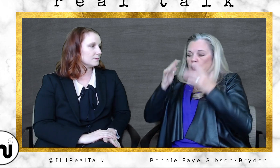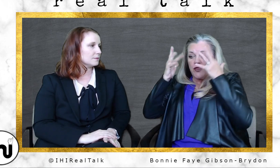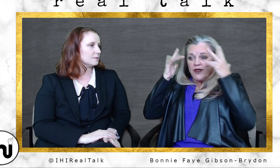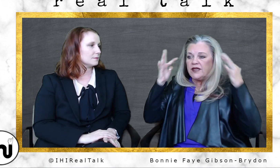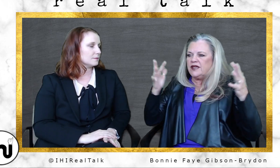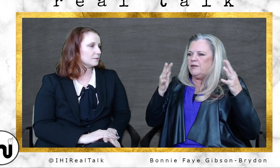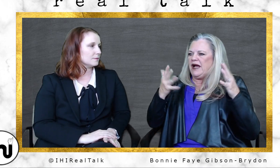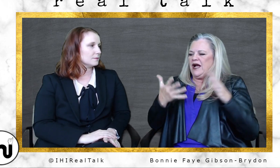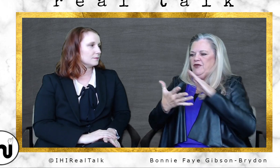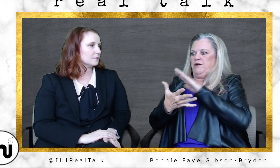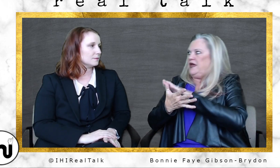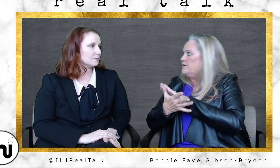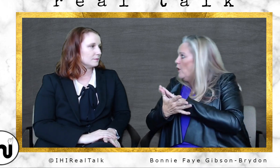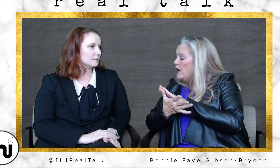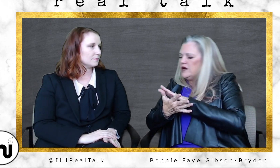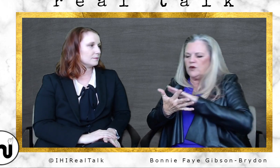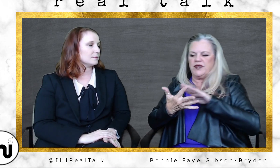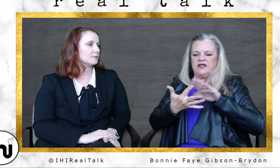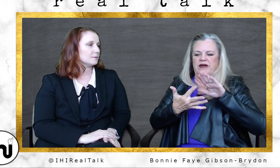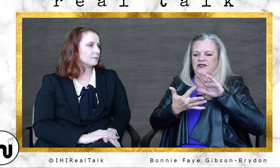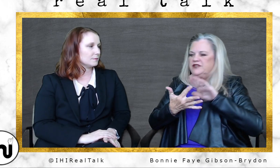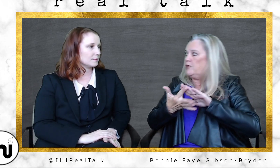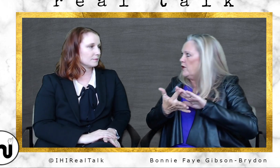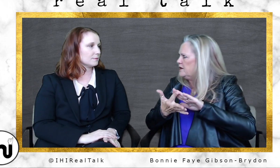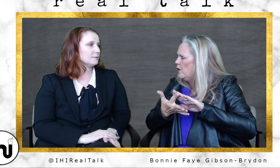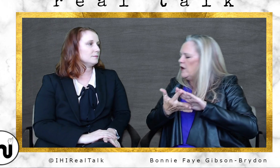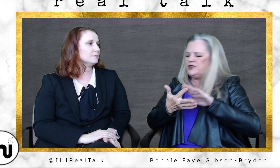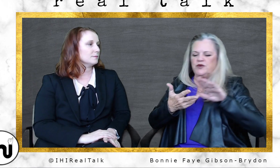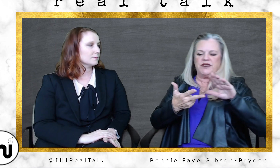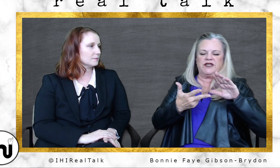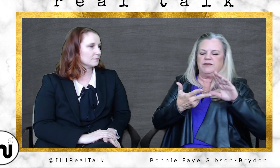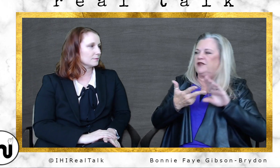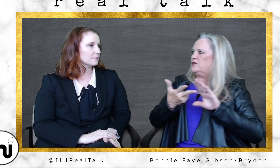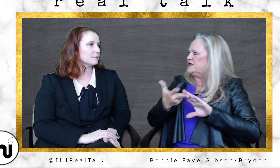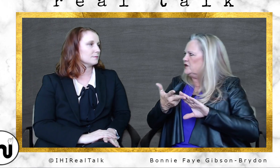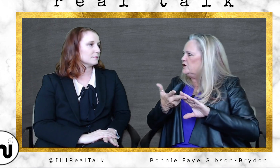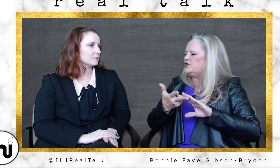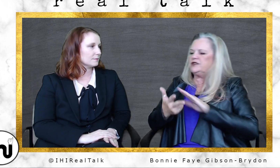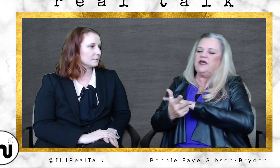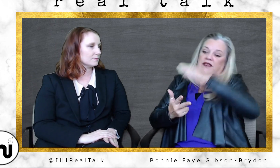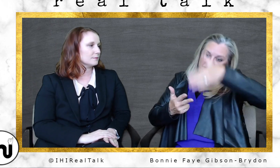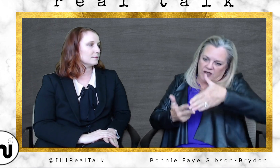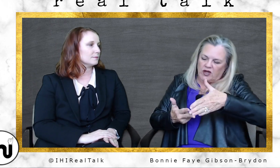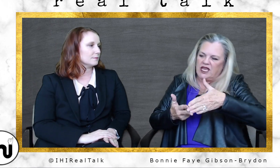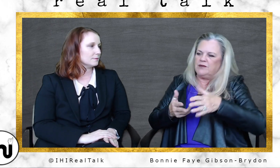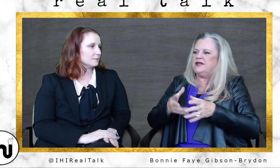thinking about the main point. We're thinking about the supporting points. We're thinking about the resolution. This all came in.